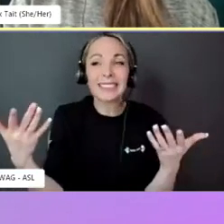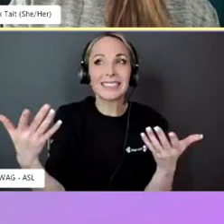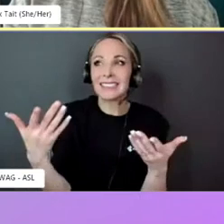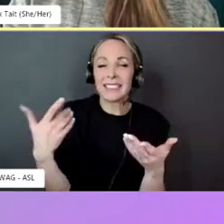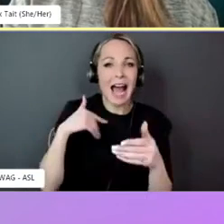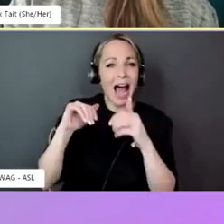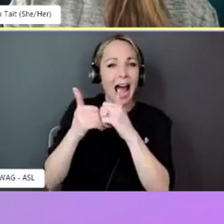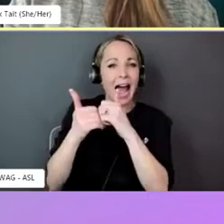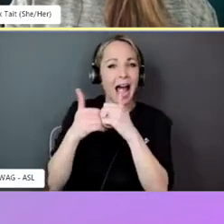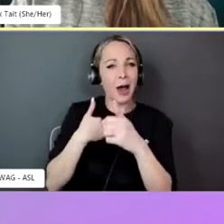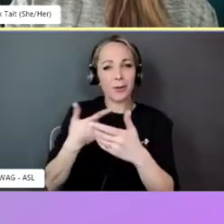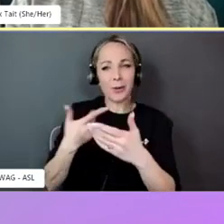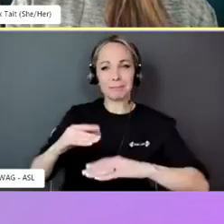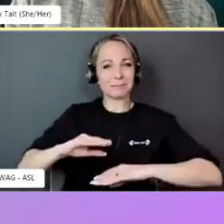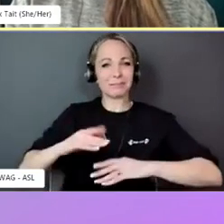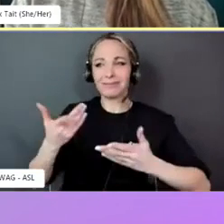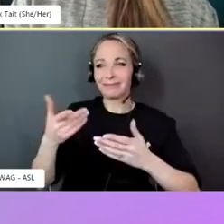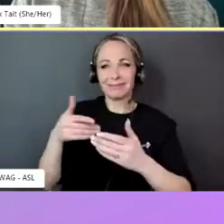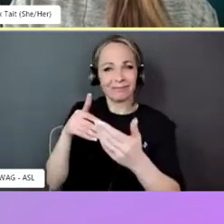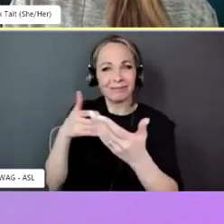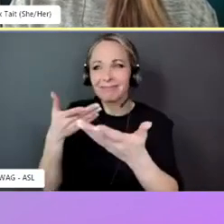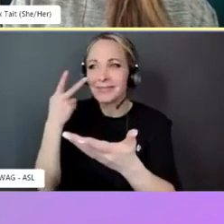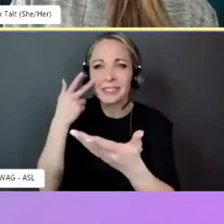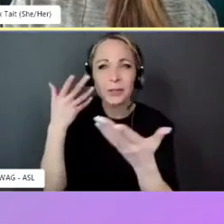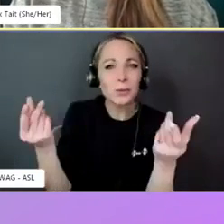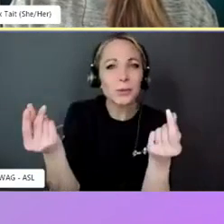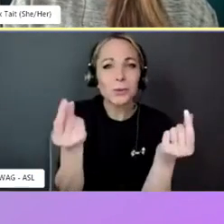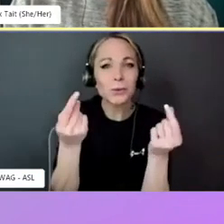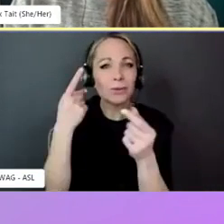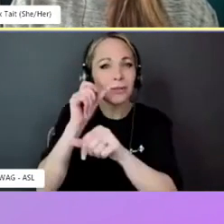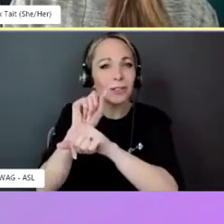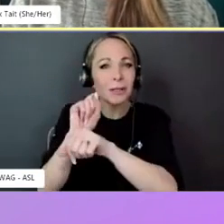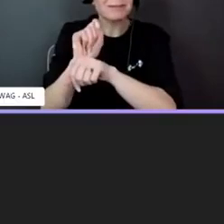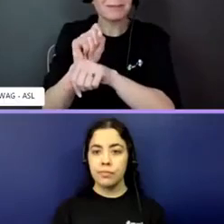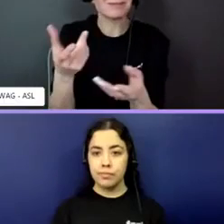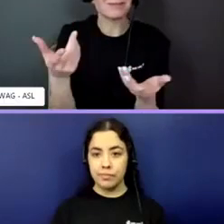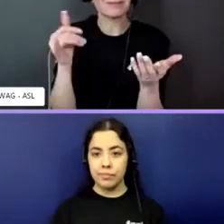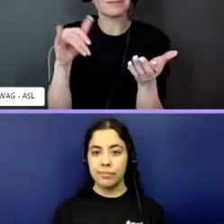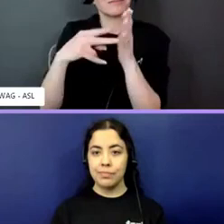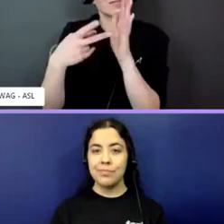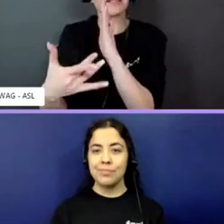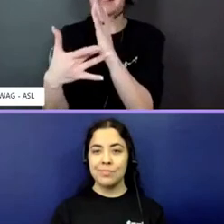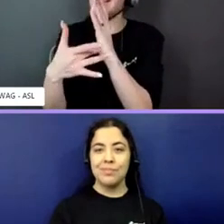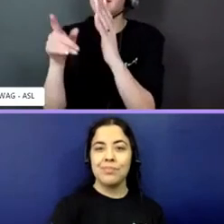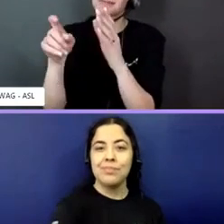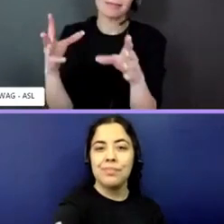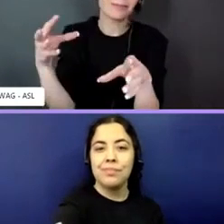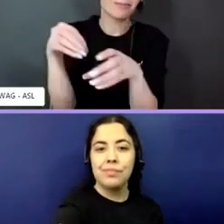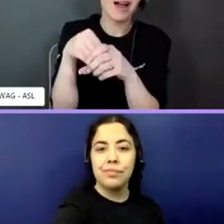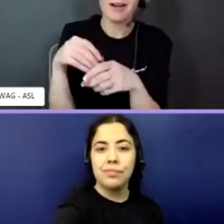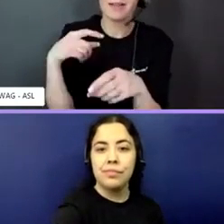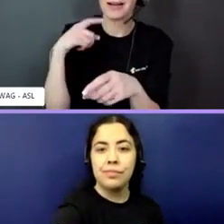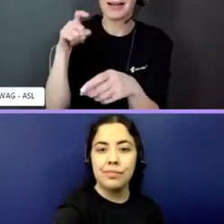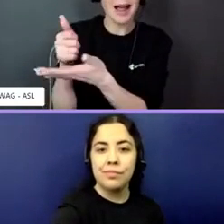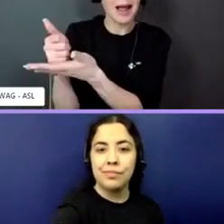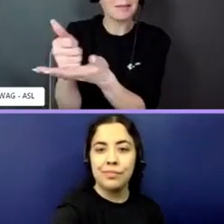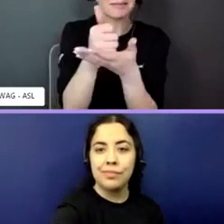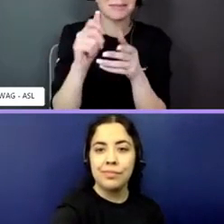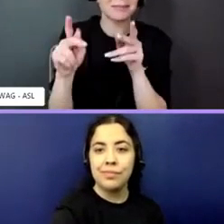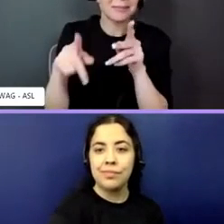needs, and half our traditional labor work from folks 20 to 64. This should be an obvious market for